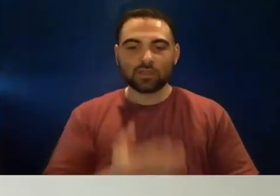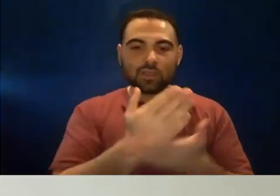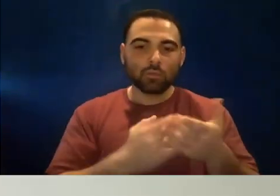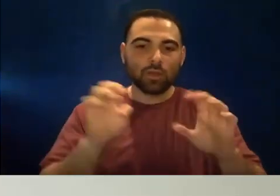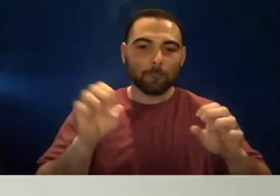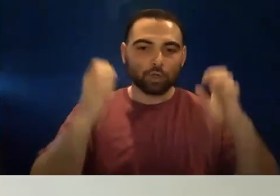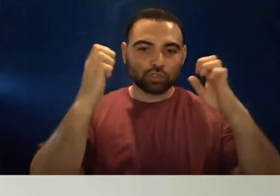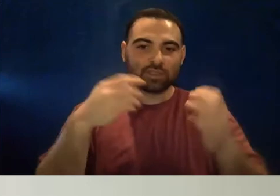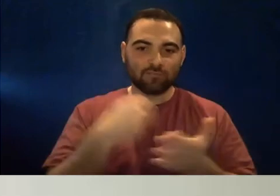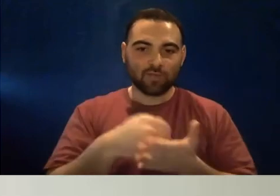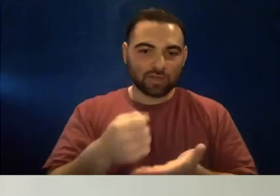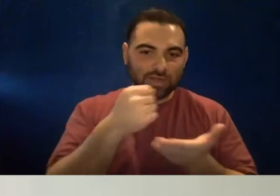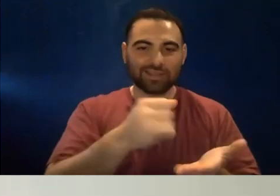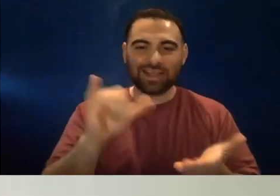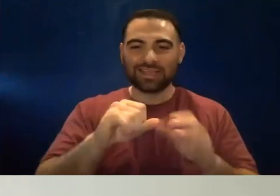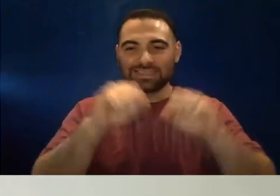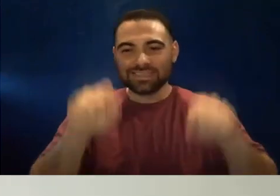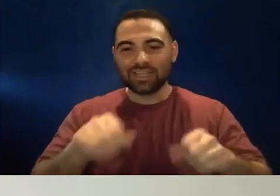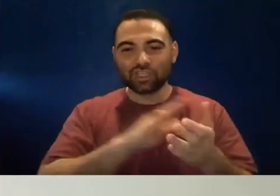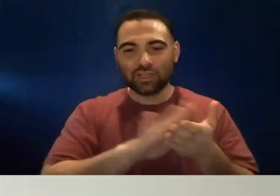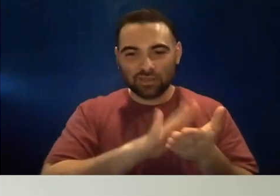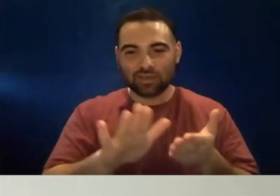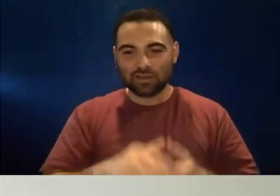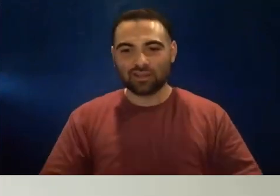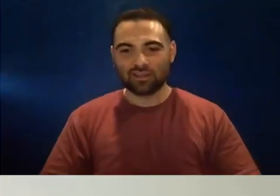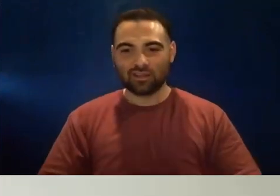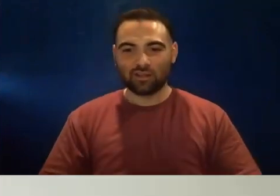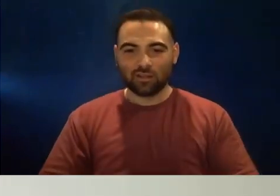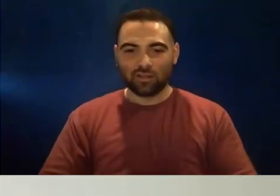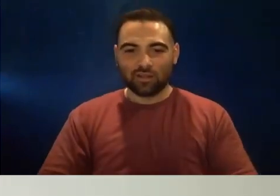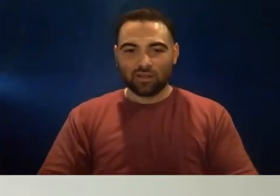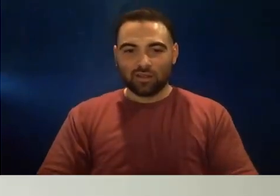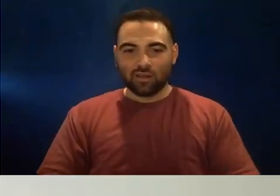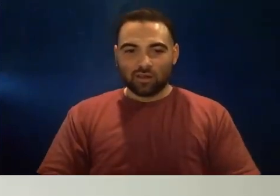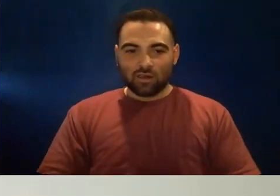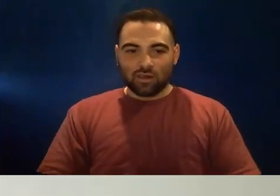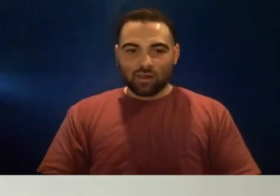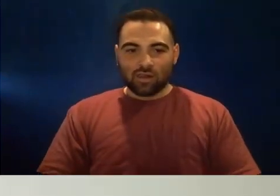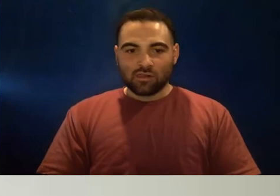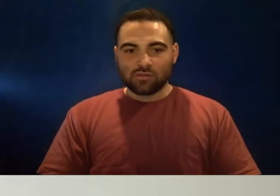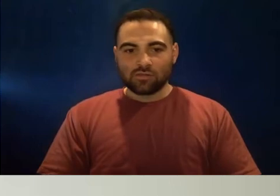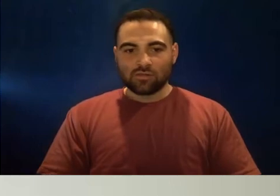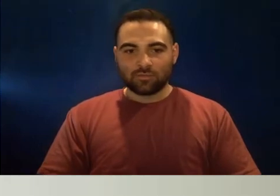for things like station cleaning and there's also just a greater interest